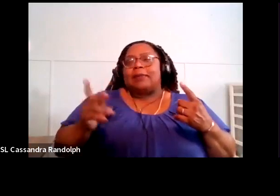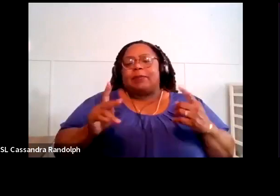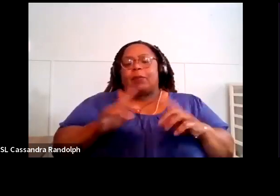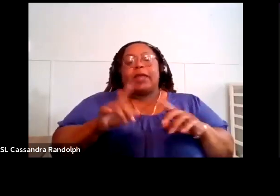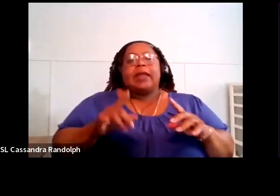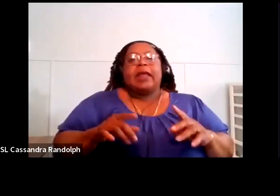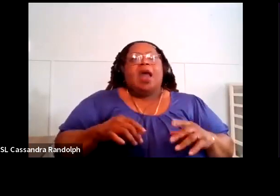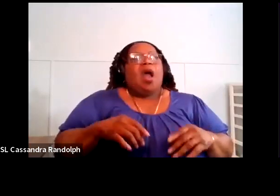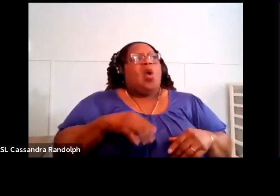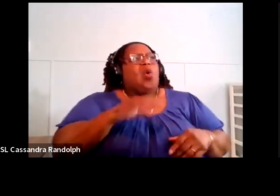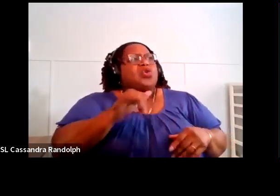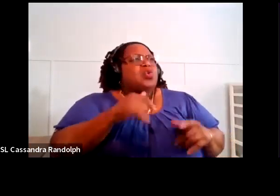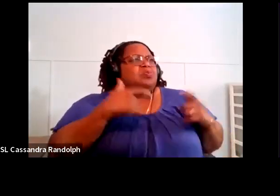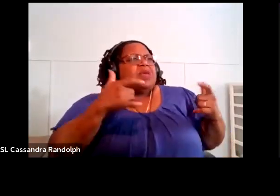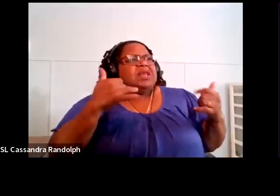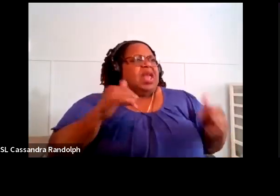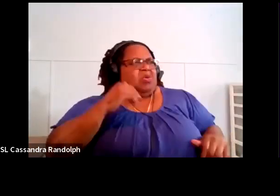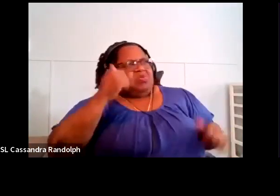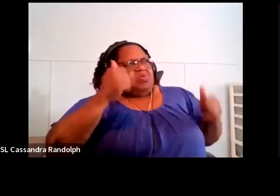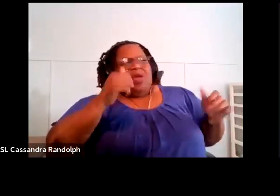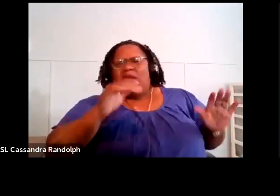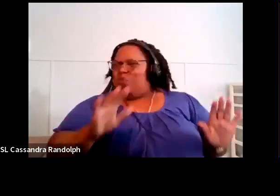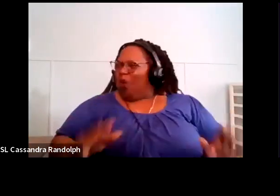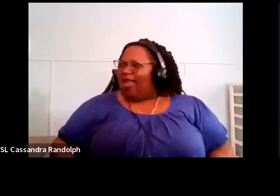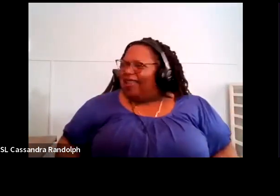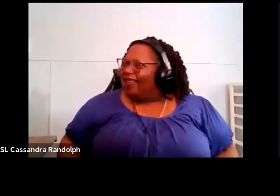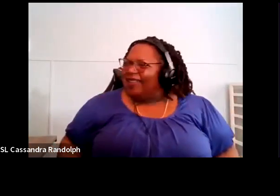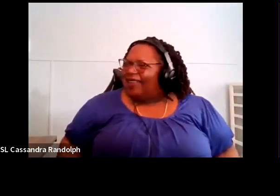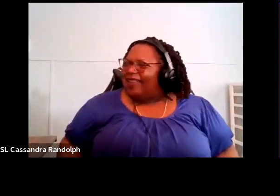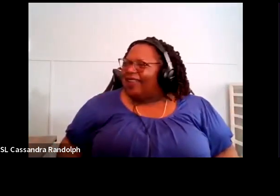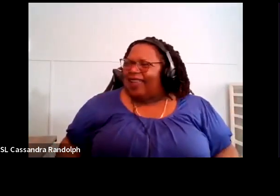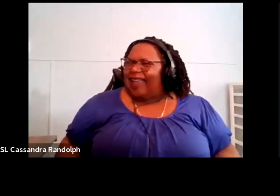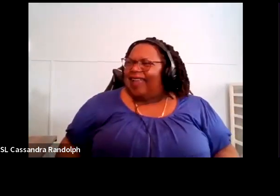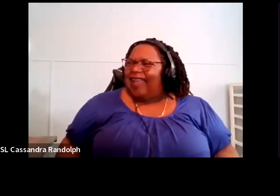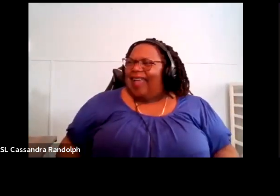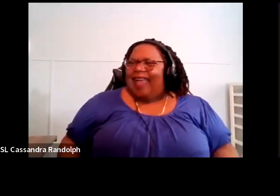welcoming and making sure that they don't feel ostracized. I 've had childhood friends I'm